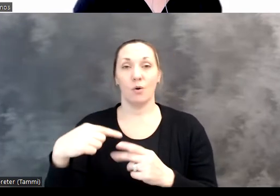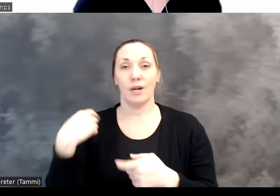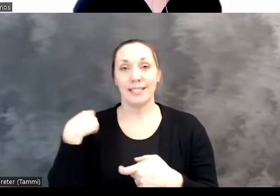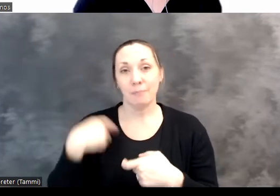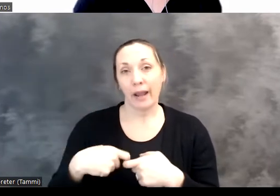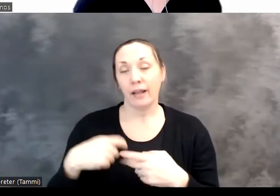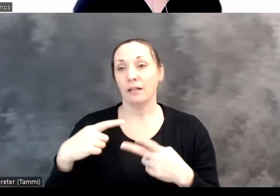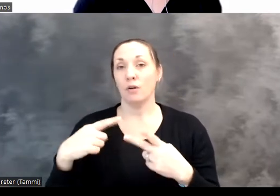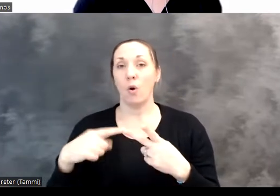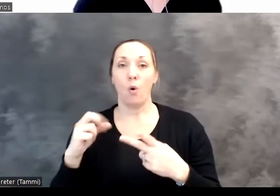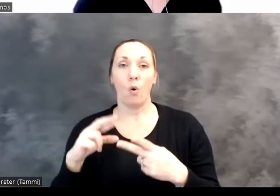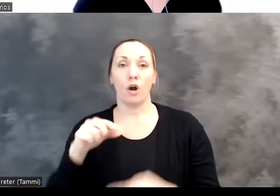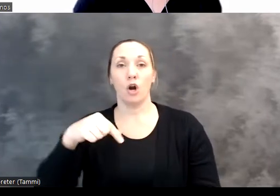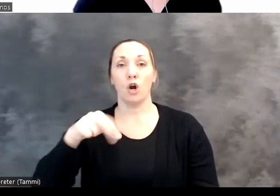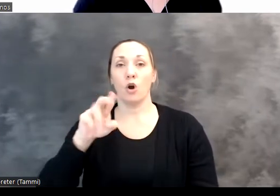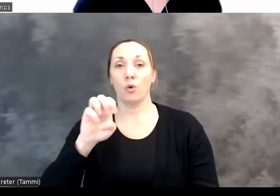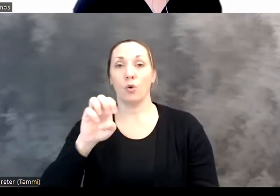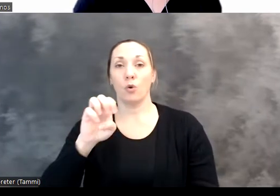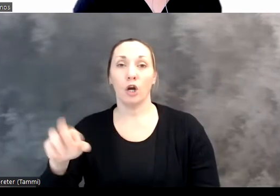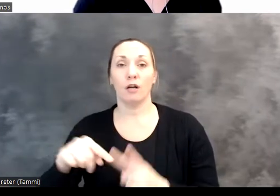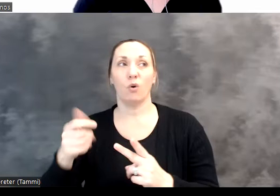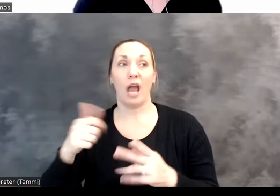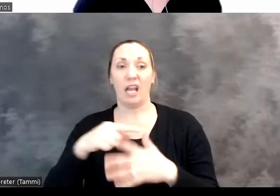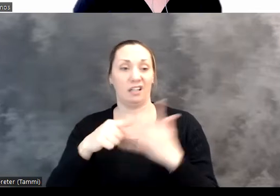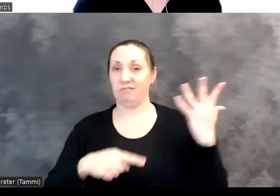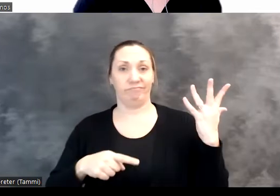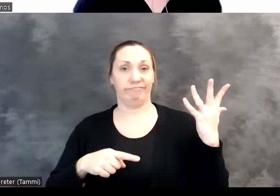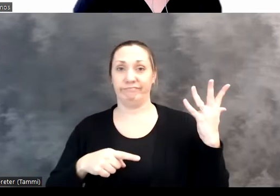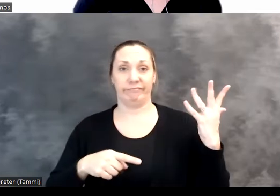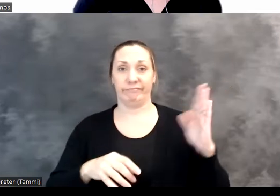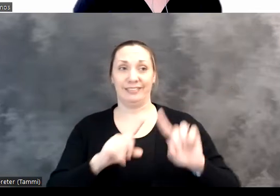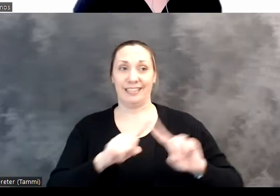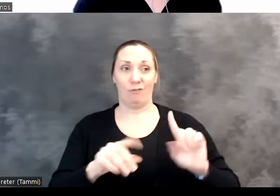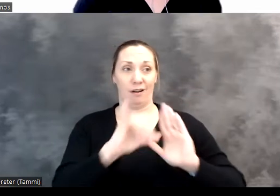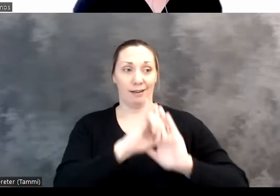. Experiences of being black,